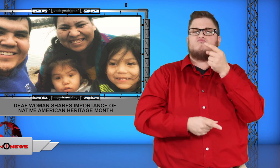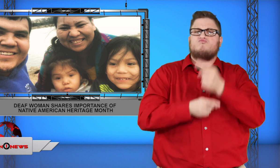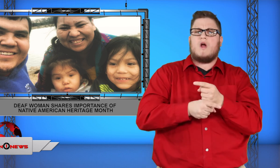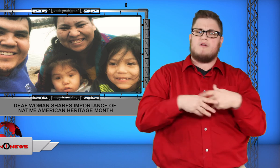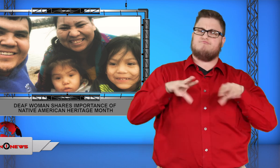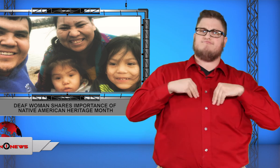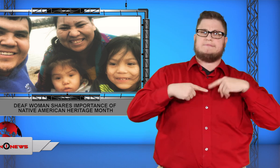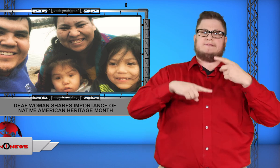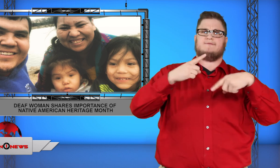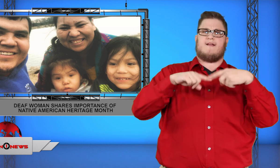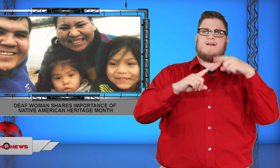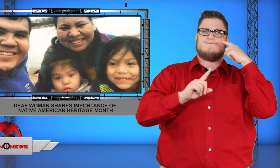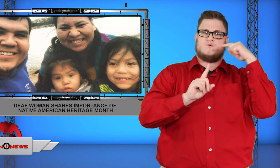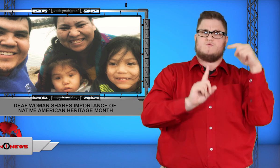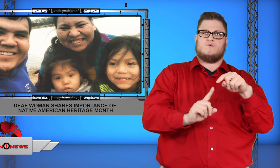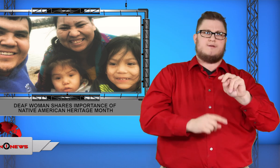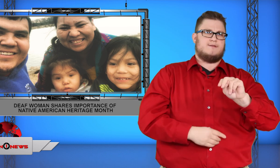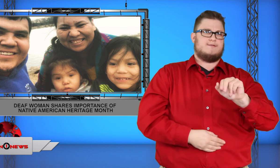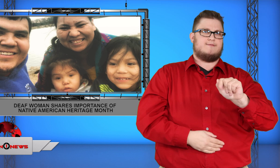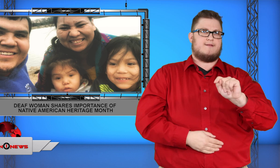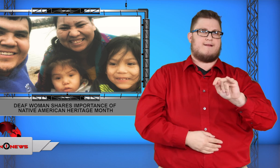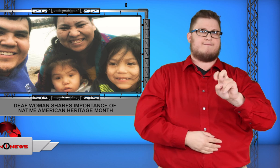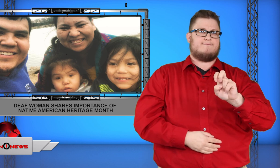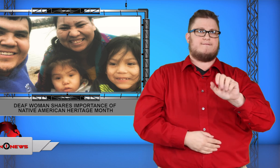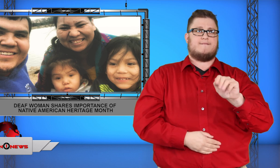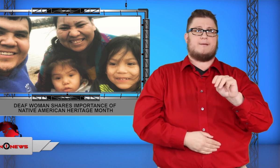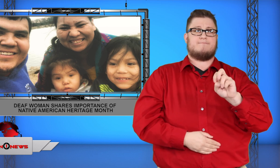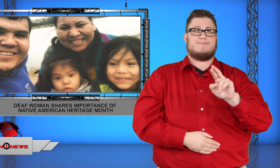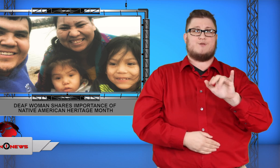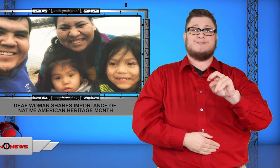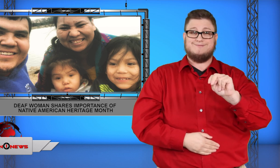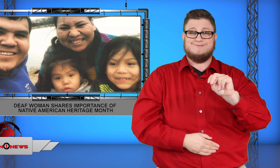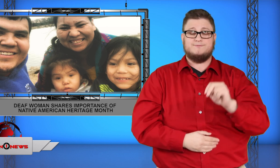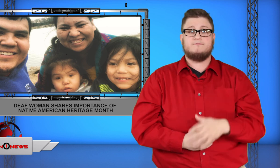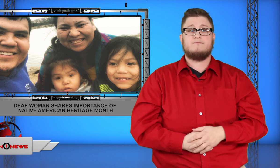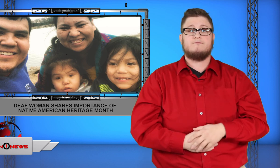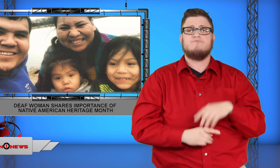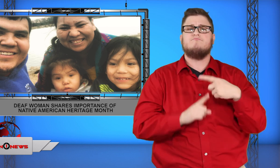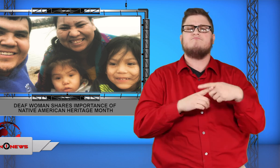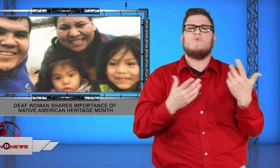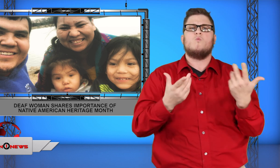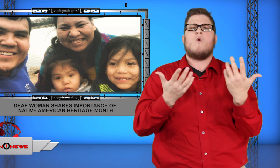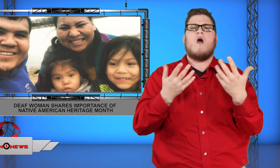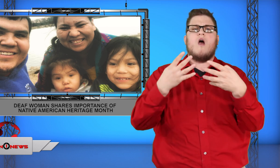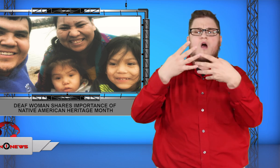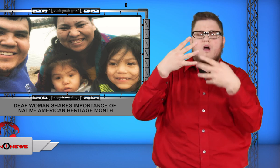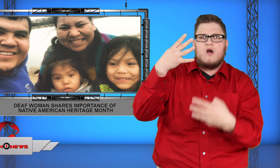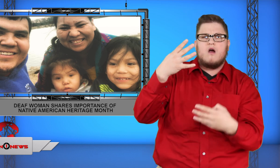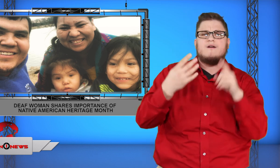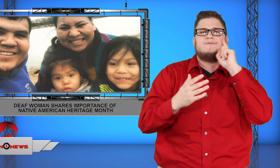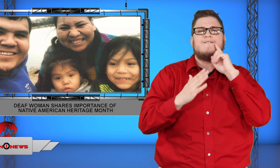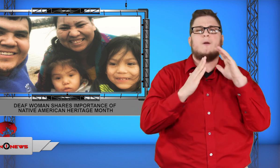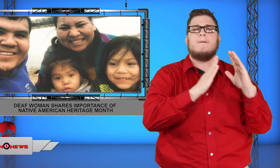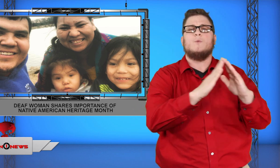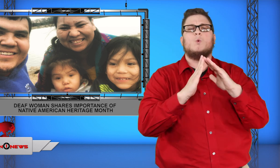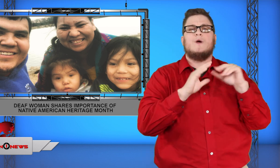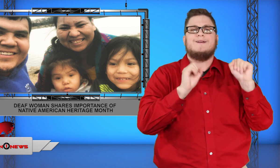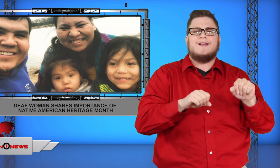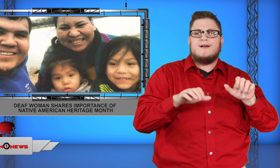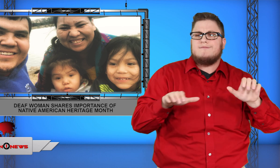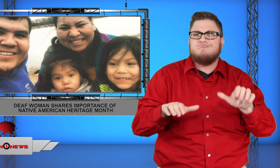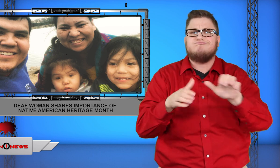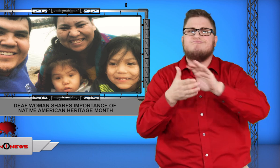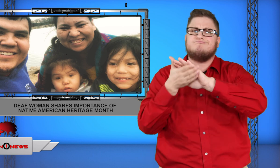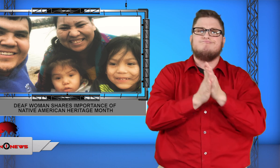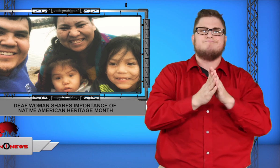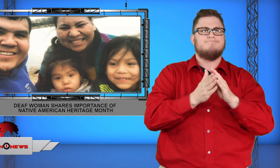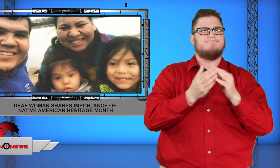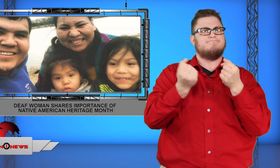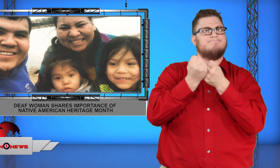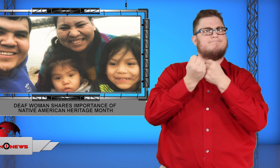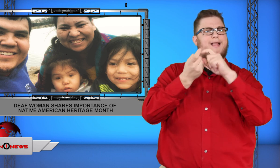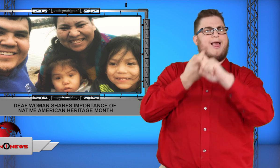the accepted signs for Native American and ways the Deaf community can become allies